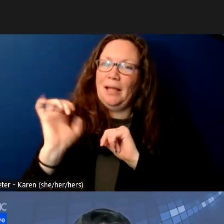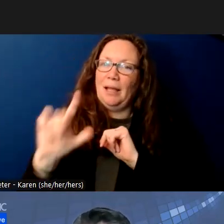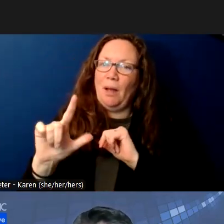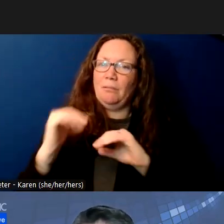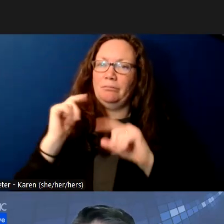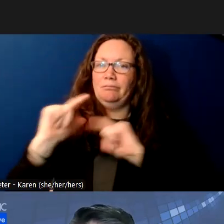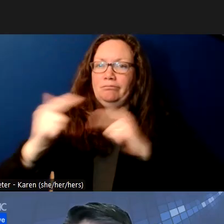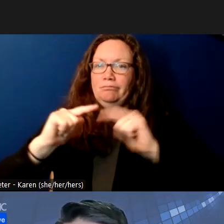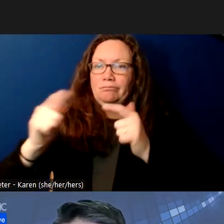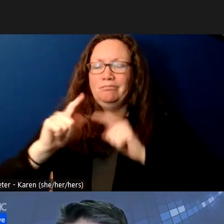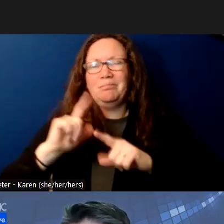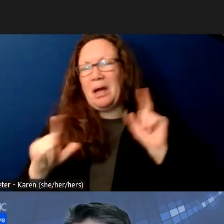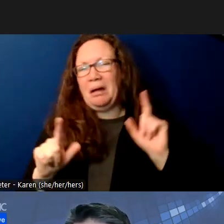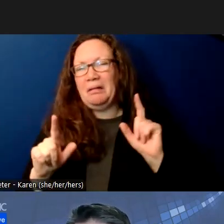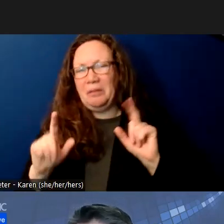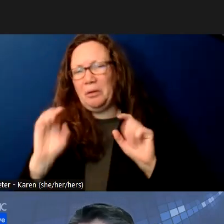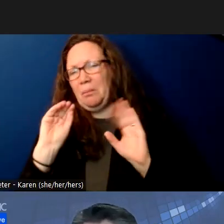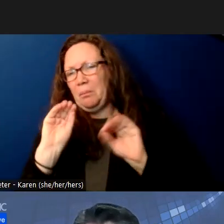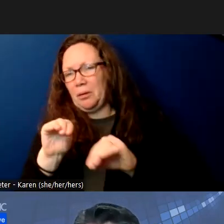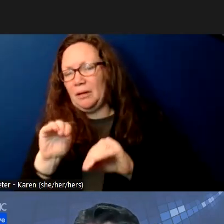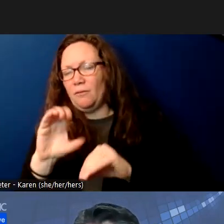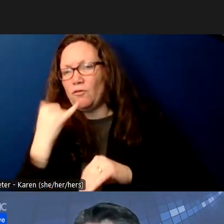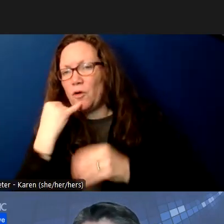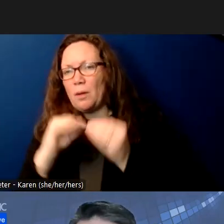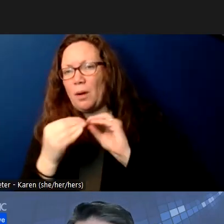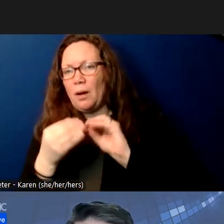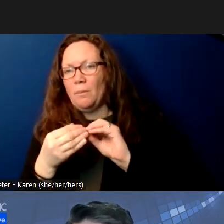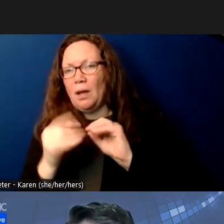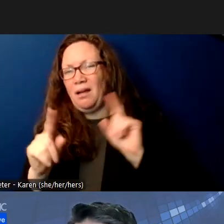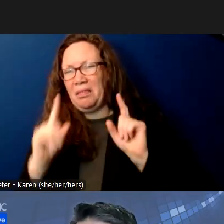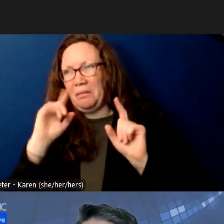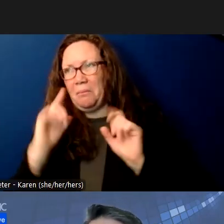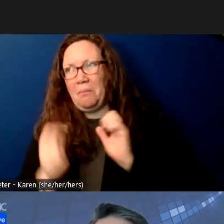for most users, to have your ticket processed through the portal